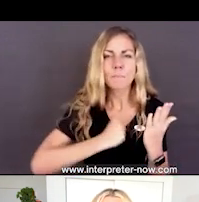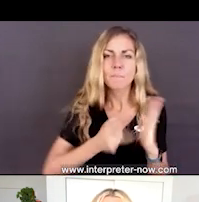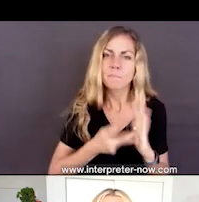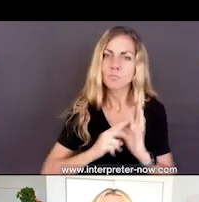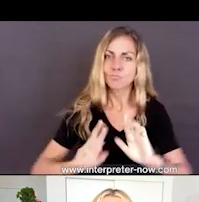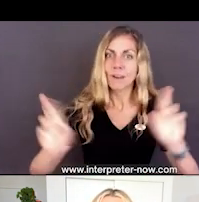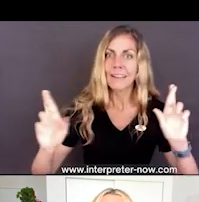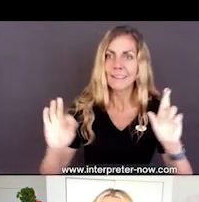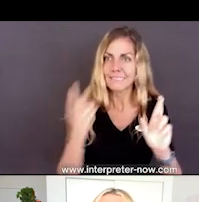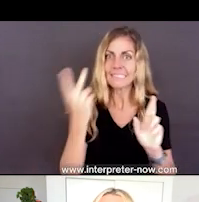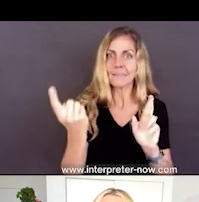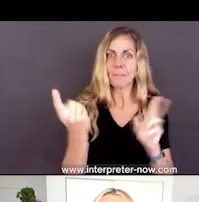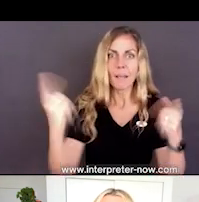and refocus?"